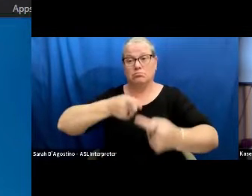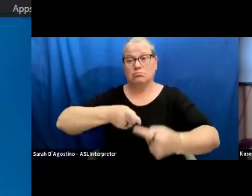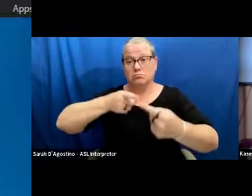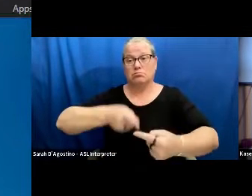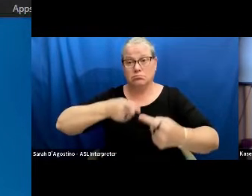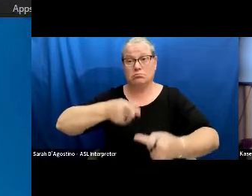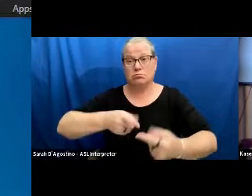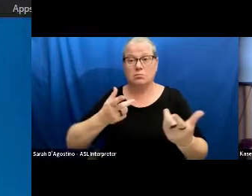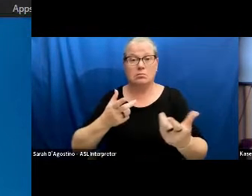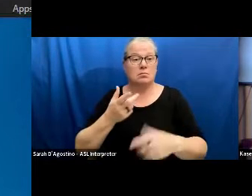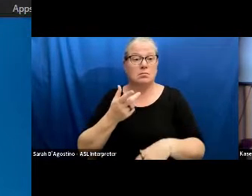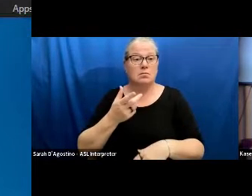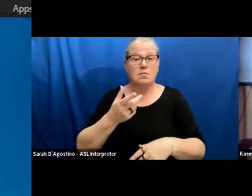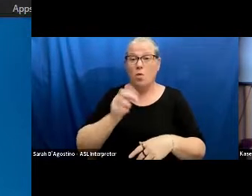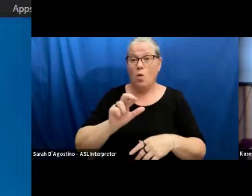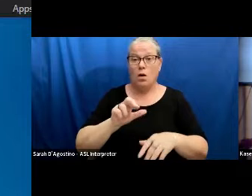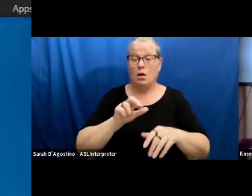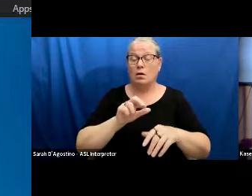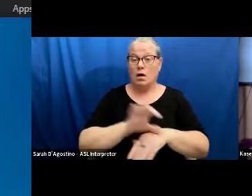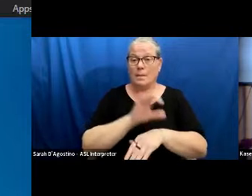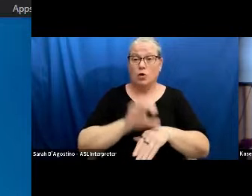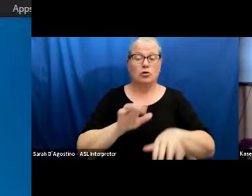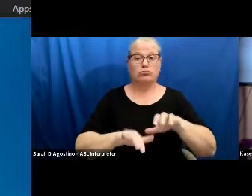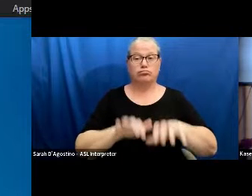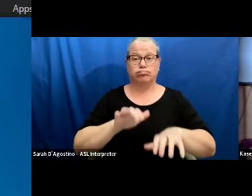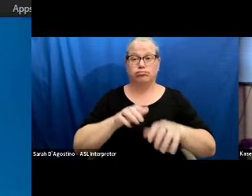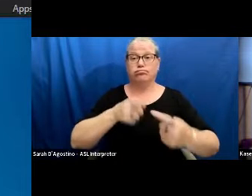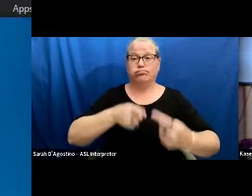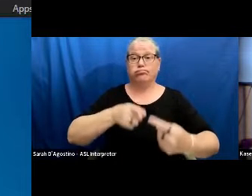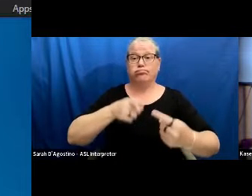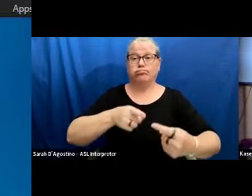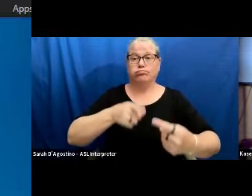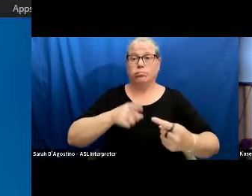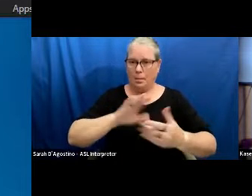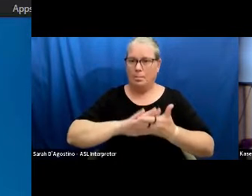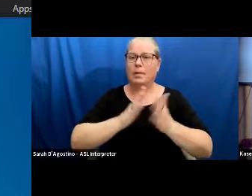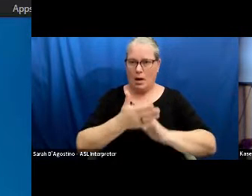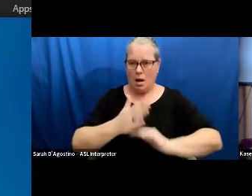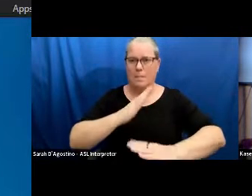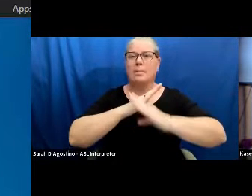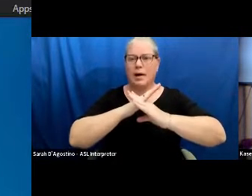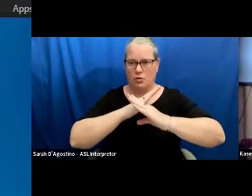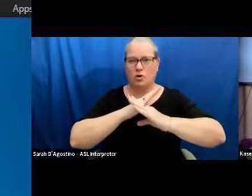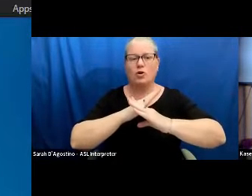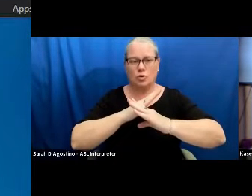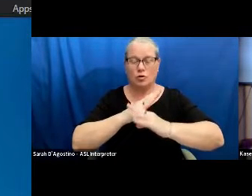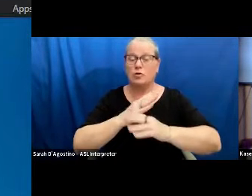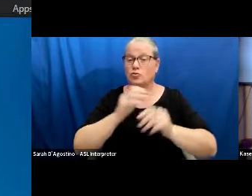registration can pose an accessibility barrier and someone could request assistance to fill it out